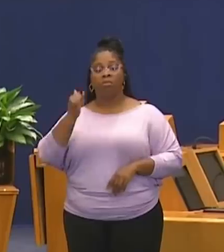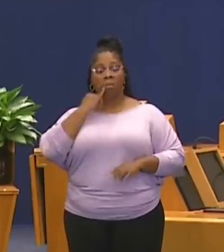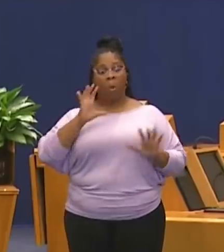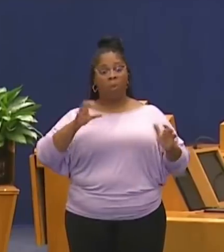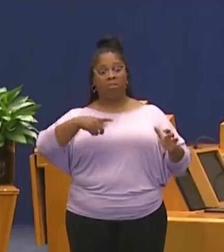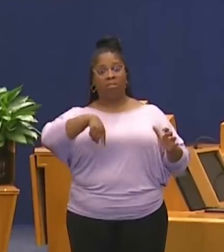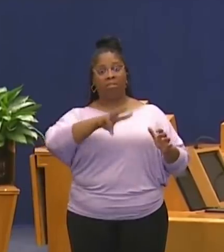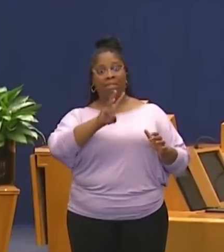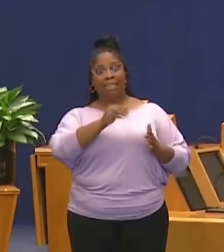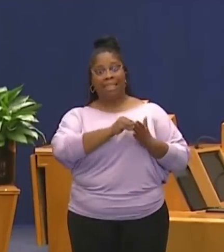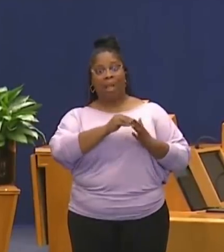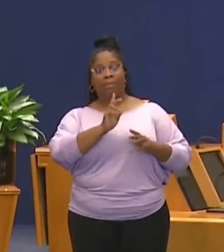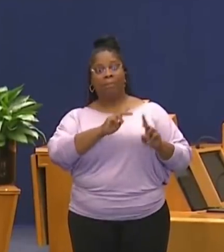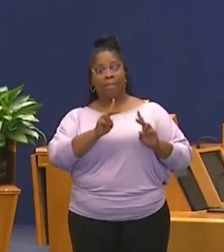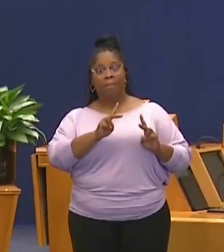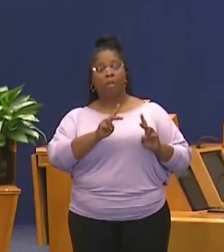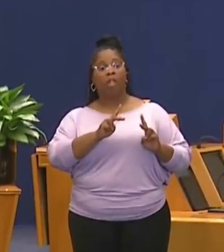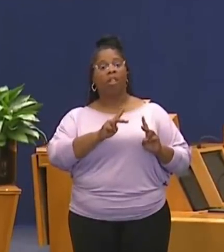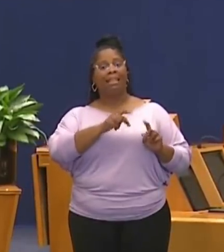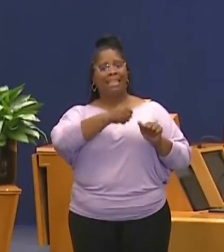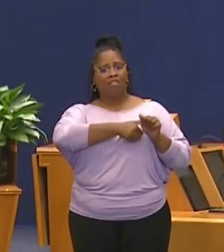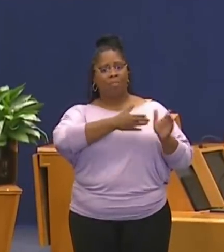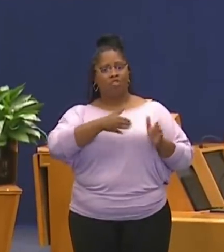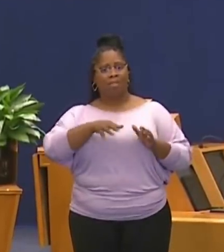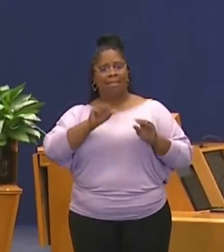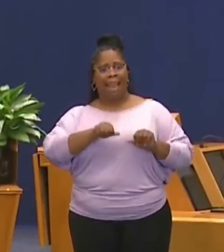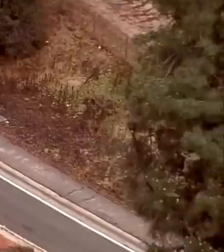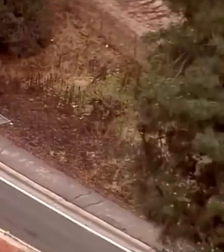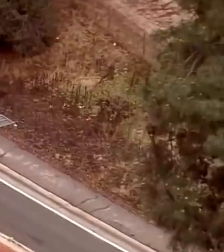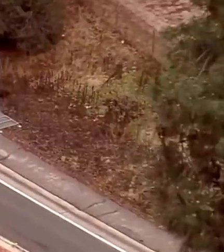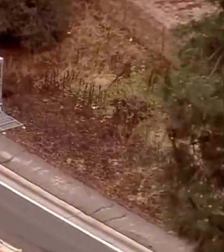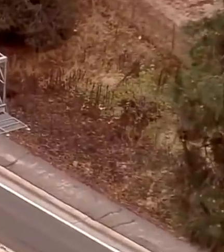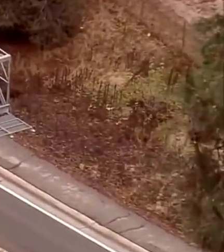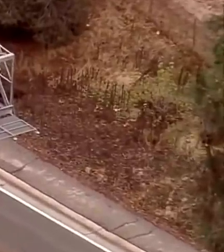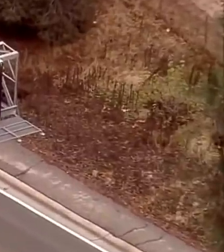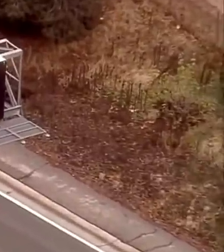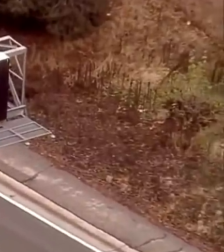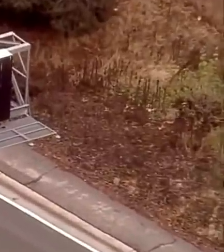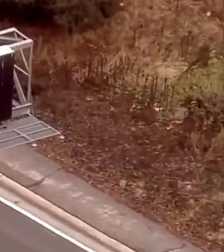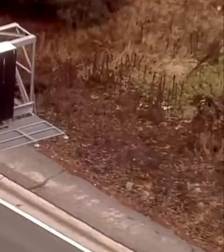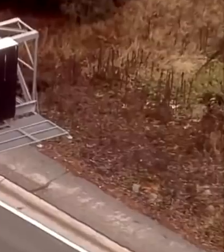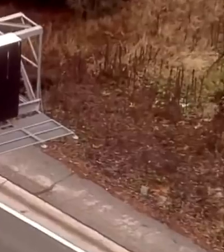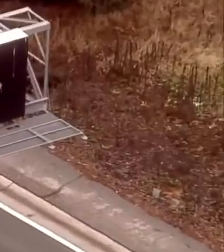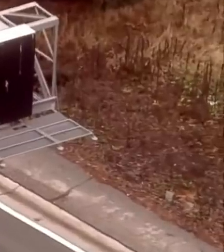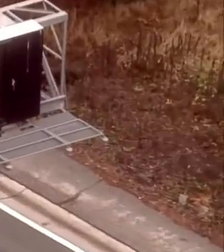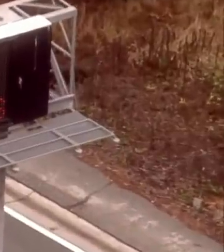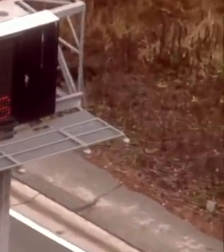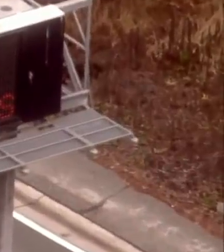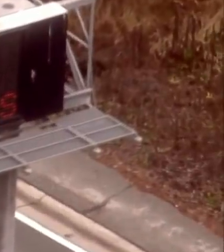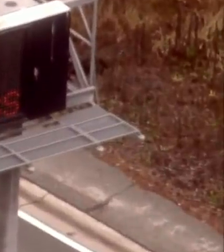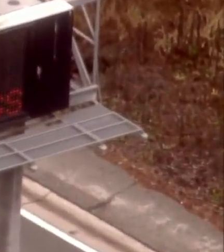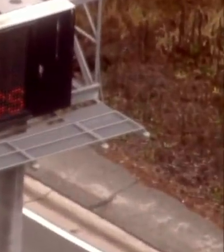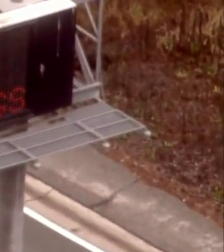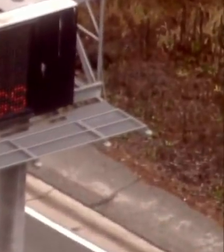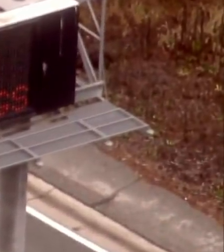AS WE START THIS WAY, DON'T LET YOUR GUARD DOWN. THE NEXT WEEKS ARE EXTREMELY CRITICAL. CEMETERY ONE OF THE 6000 PEOPLE IS CAPABLE OF INFECTING TWO -